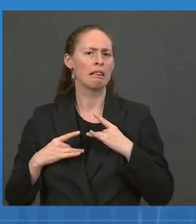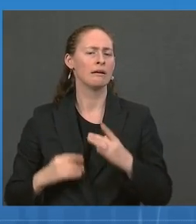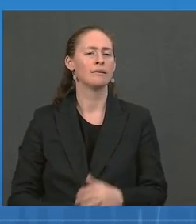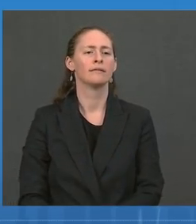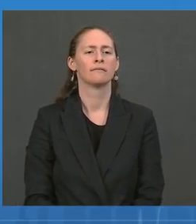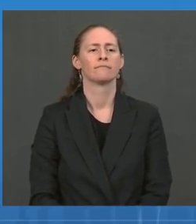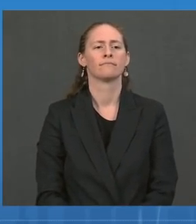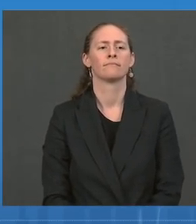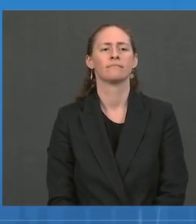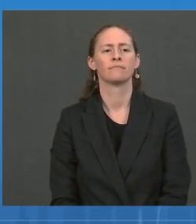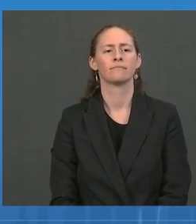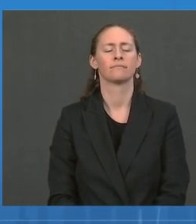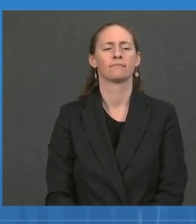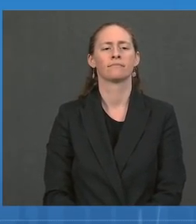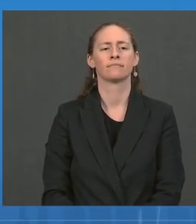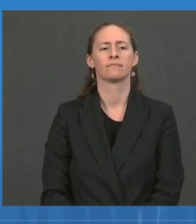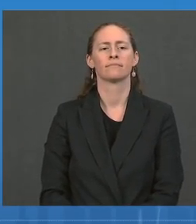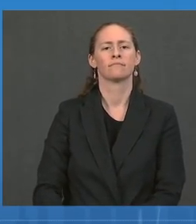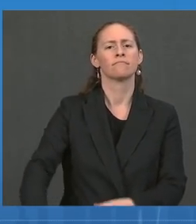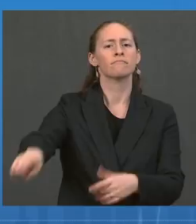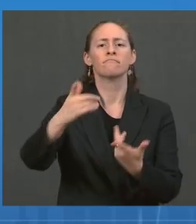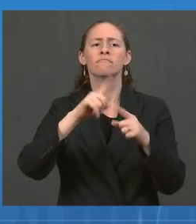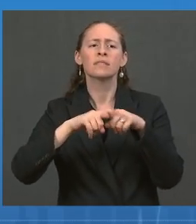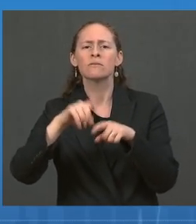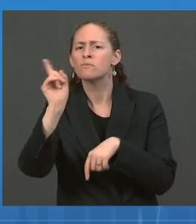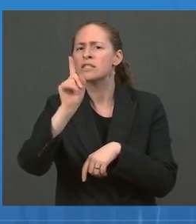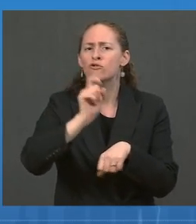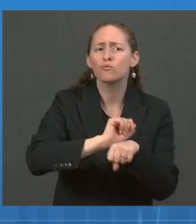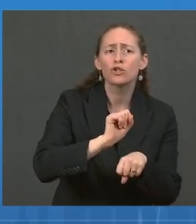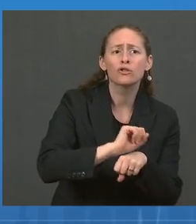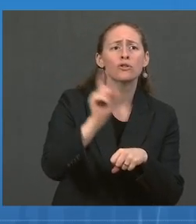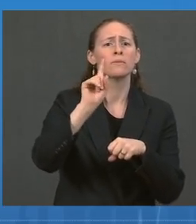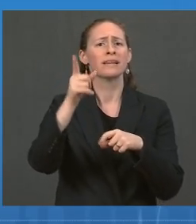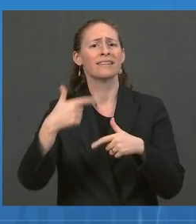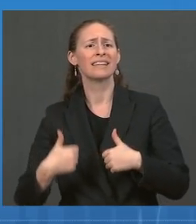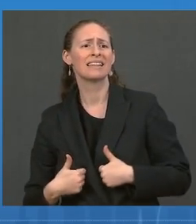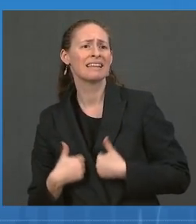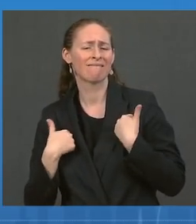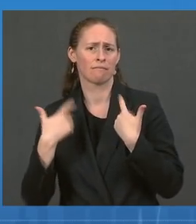because of where they work or live, may have high rates of exposure to COVID-19.